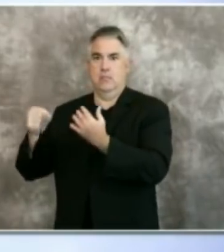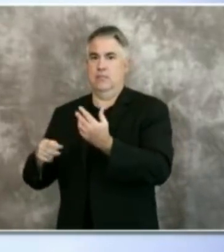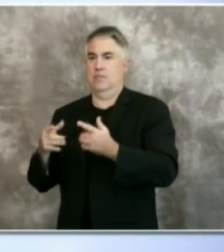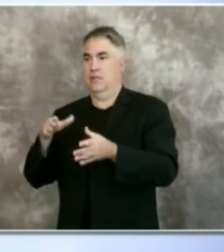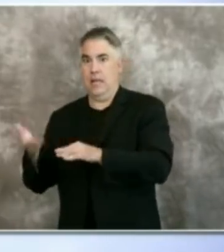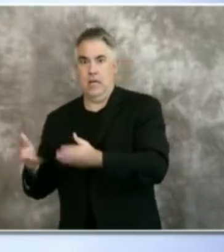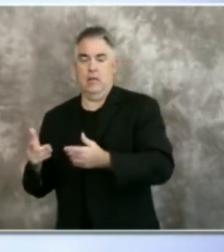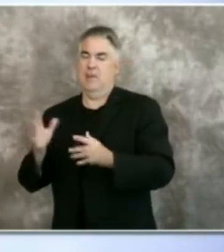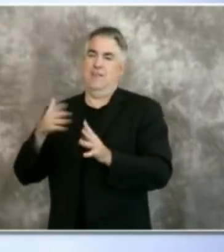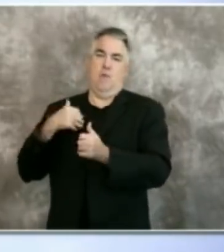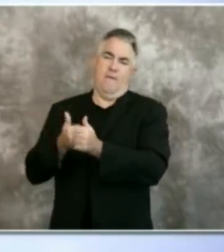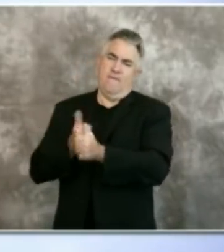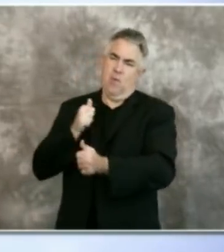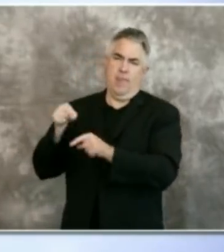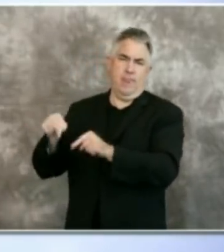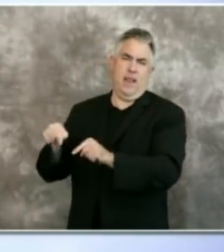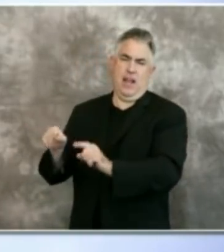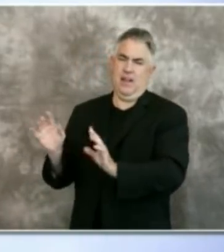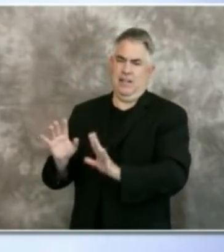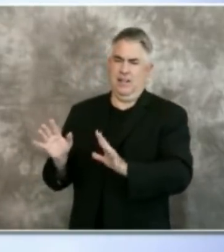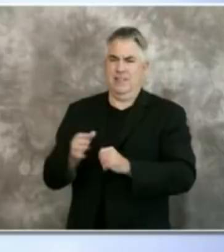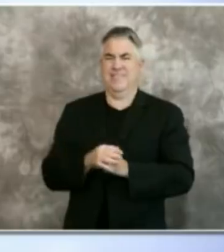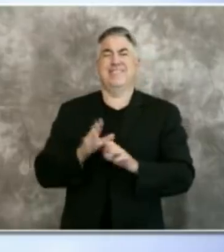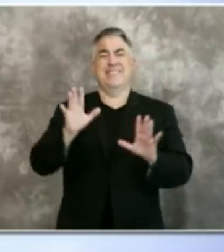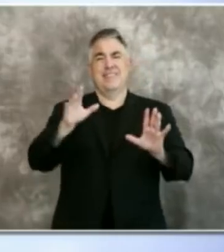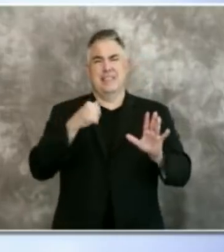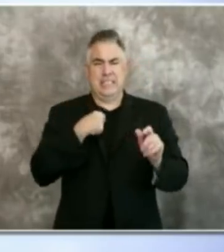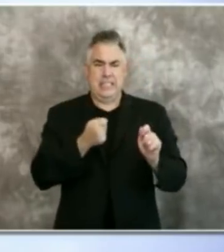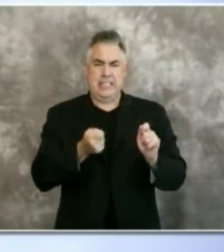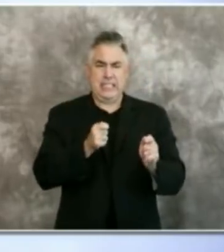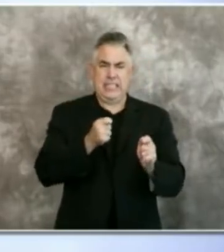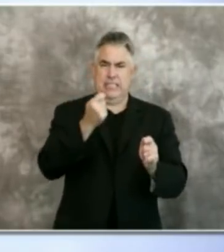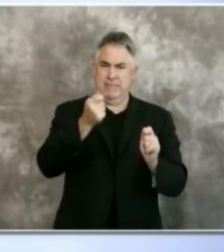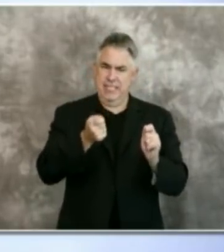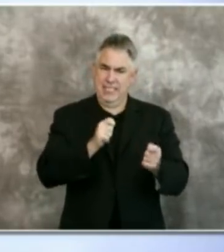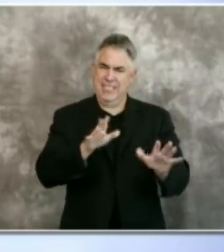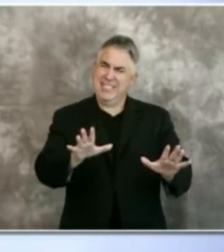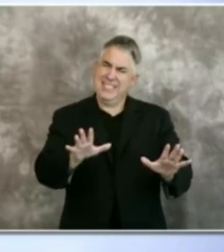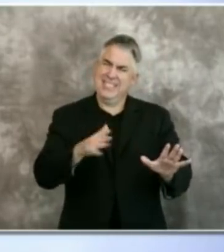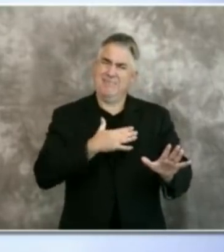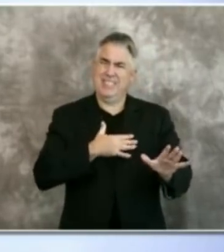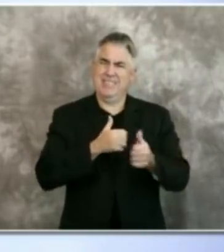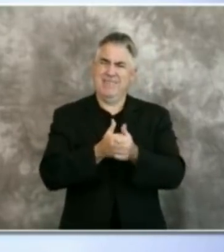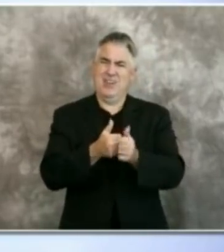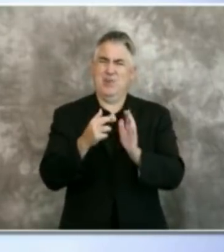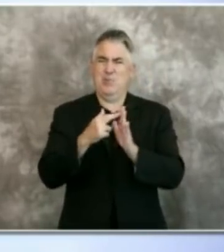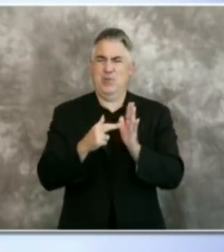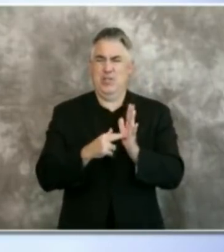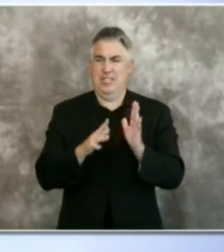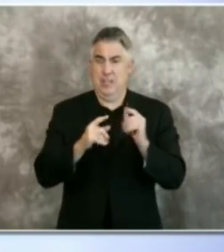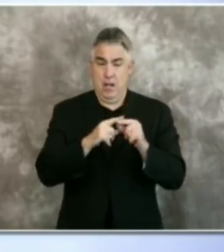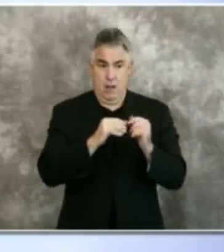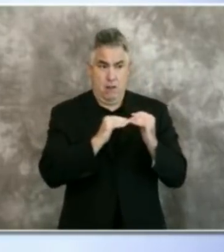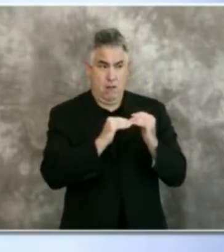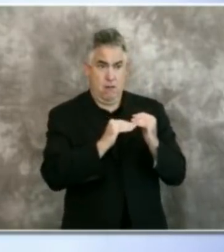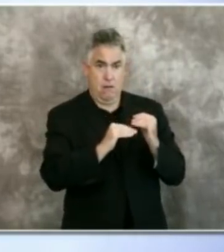BUSINESS TO BE NEGATIVELY IMPACTED. AND THIS IS SOMETHING THAT WE HAD ALL HOPED TO AVOID IN TERMS OF HAVING THE DIAL BACK THAT IF WE CAN MAKE THEM UP SOME